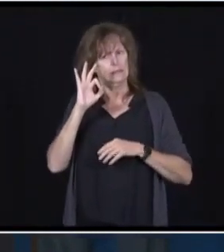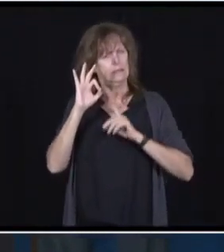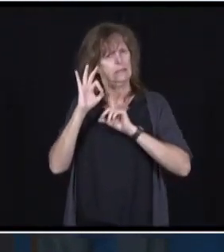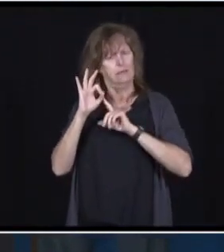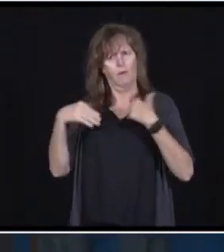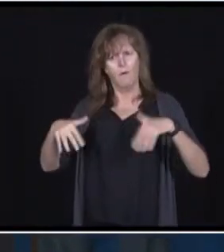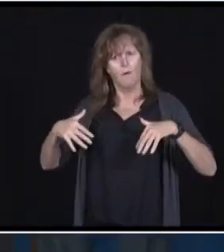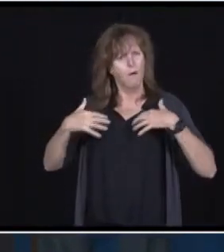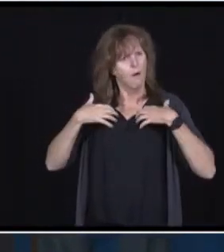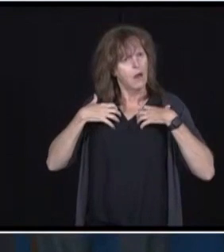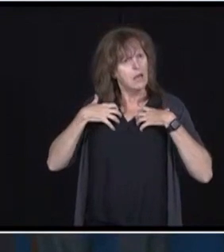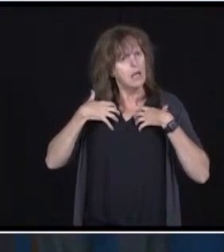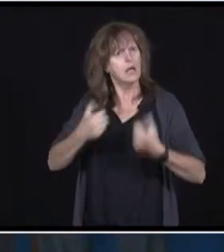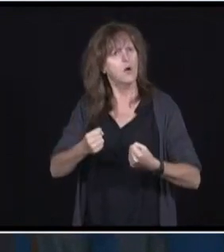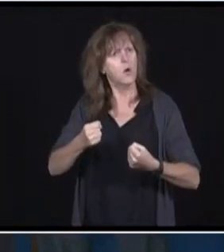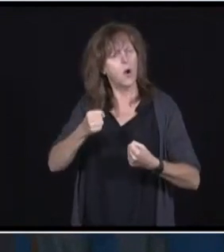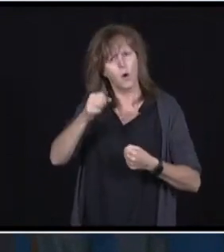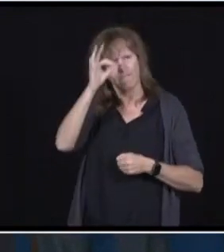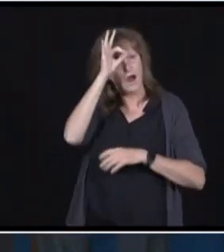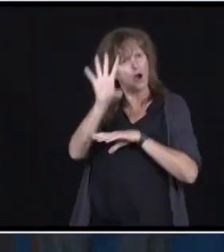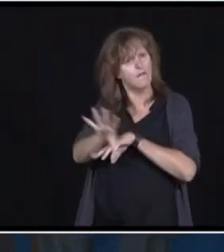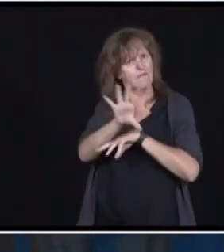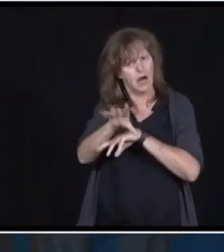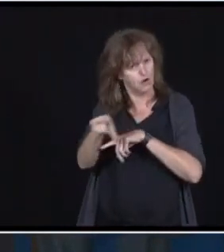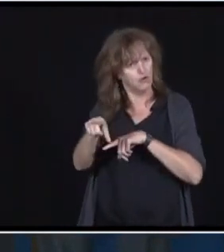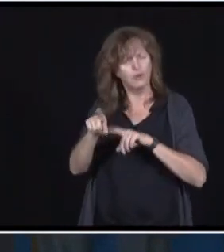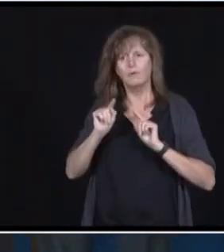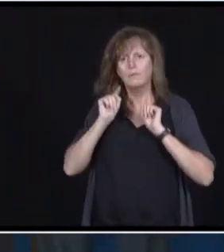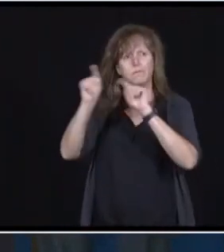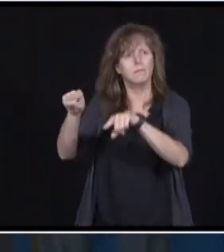They are going out there to fight the wildfires.